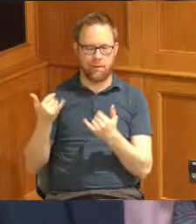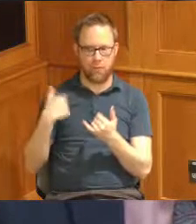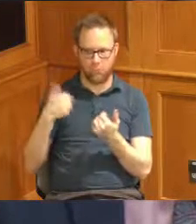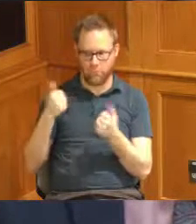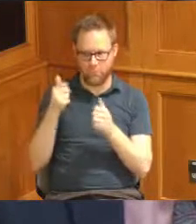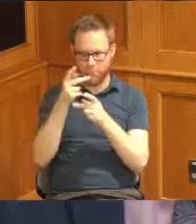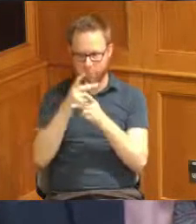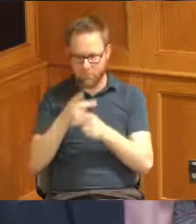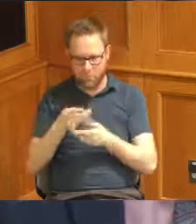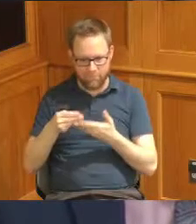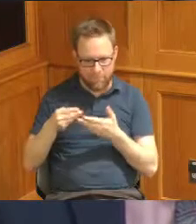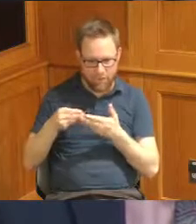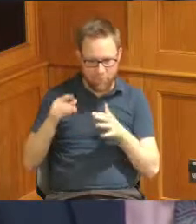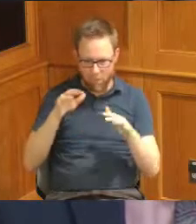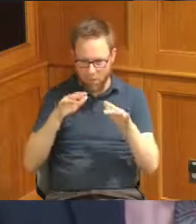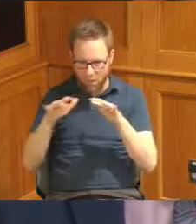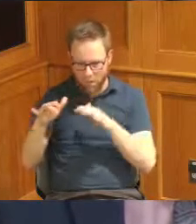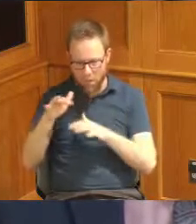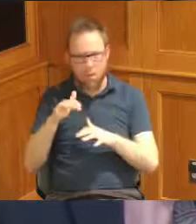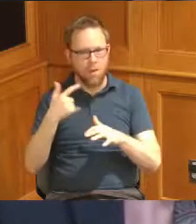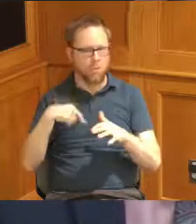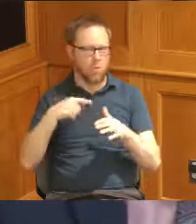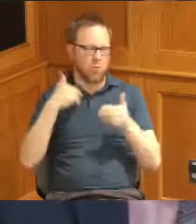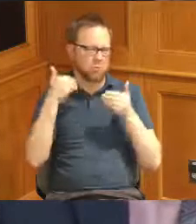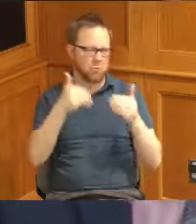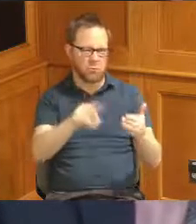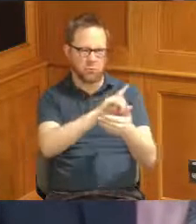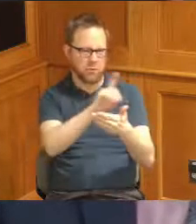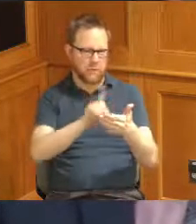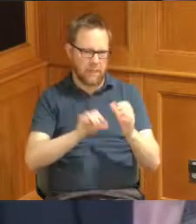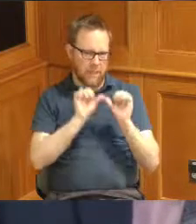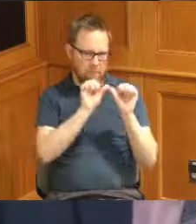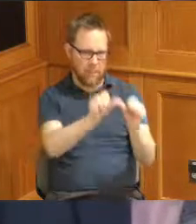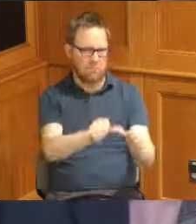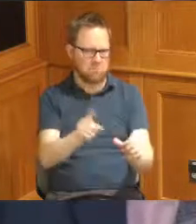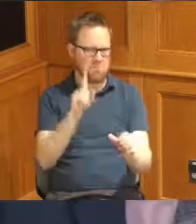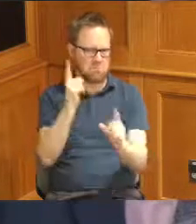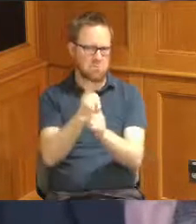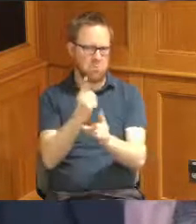stack we're moving forward on the design phase and I think that's appropriate and I applaud that